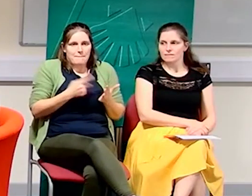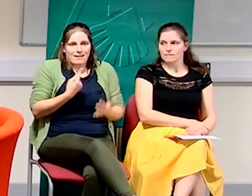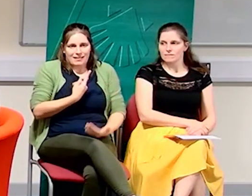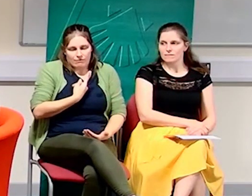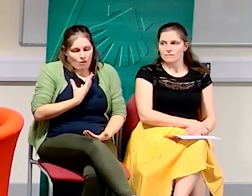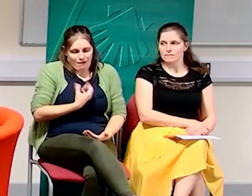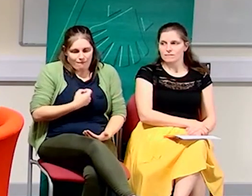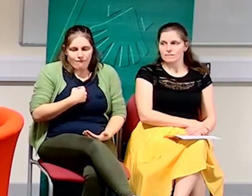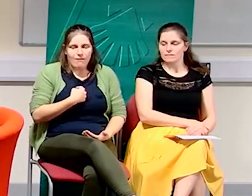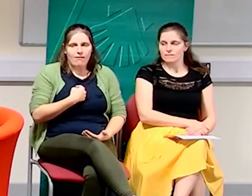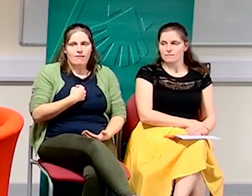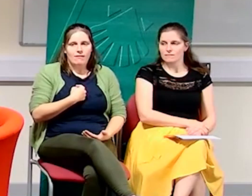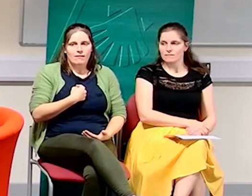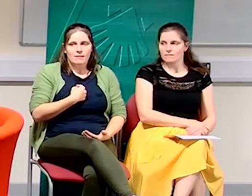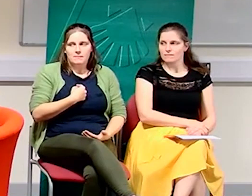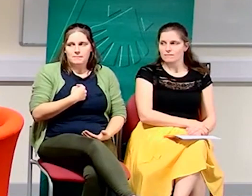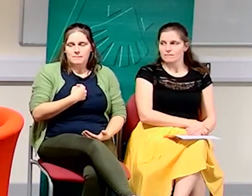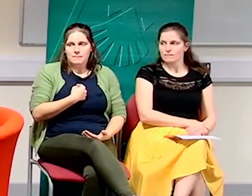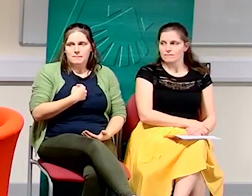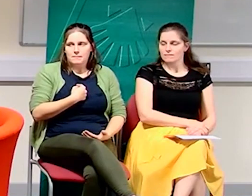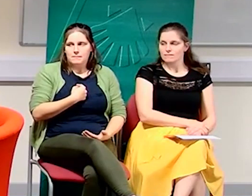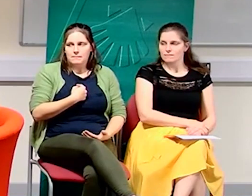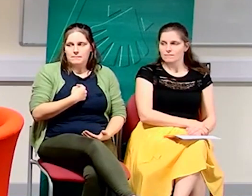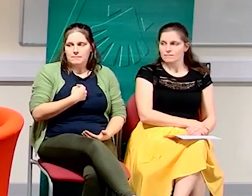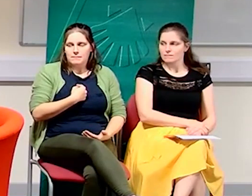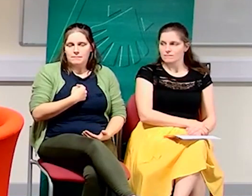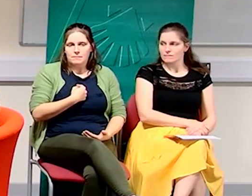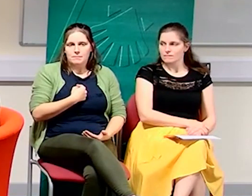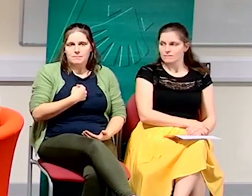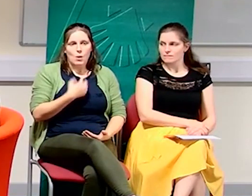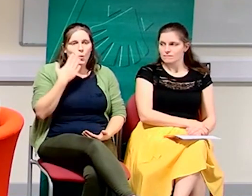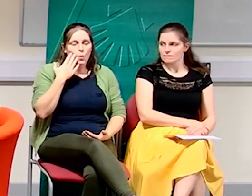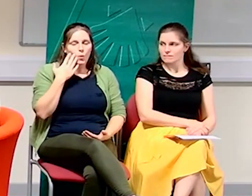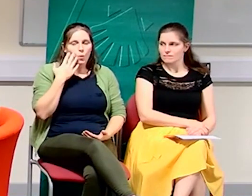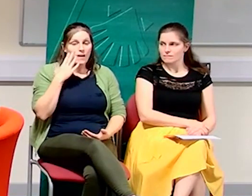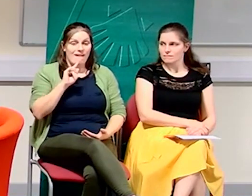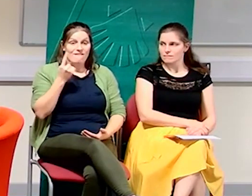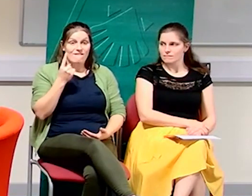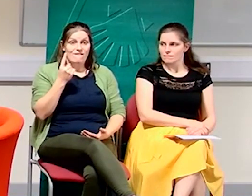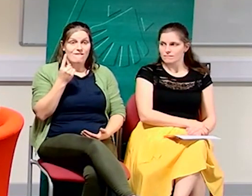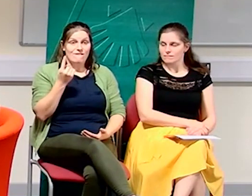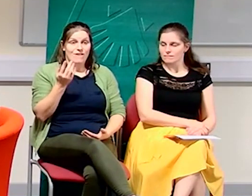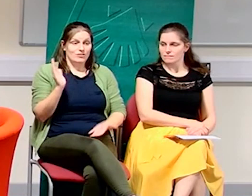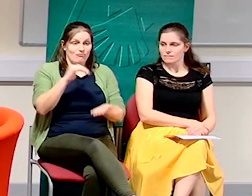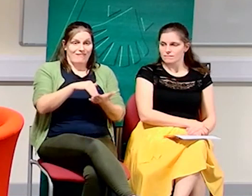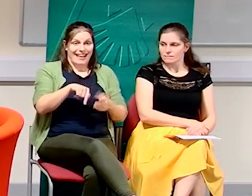I am not a home um I wasn't a home student when I uh first came in England I'm I was